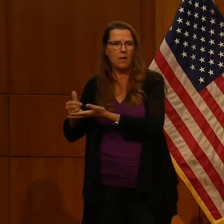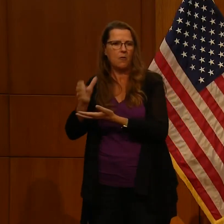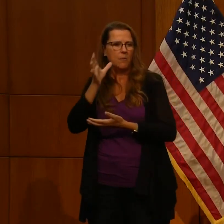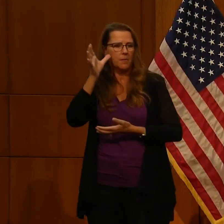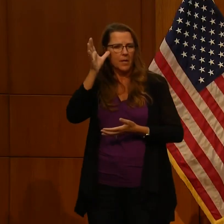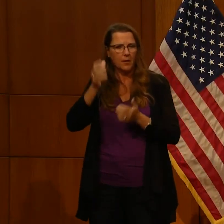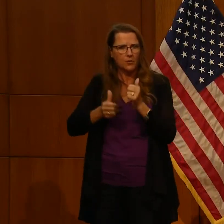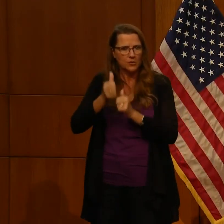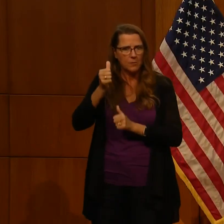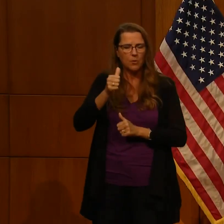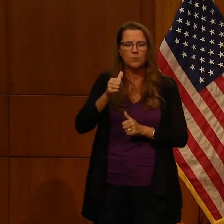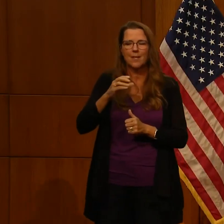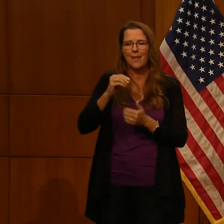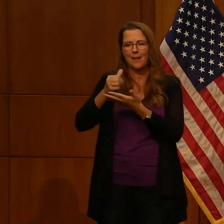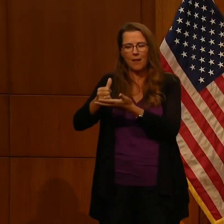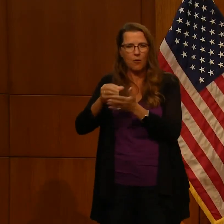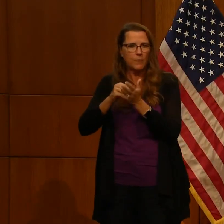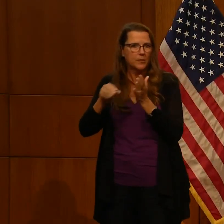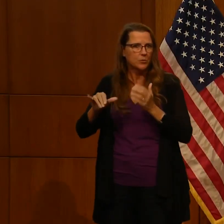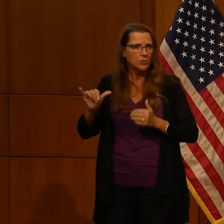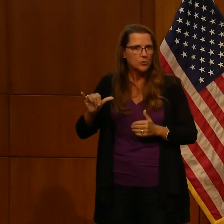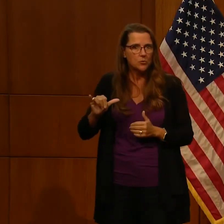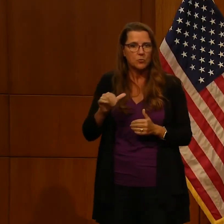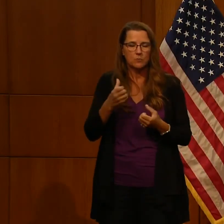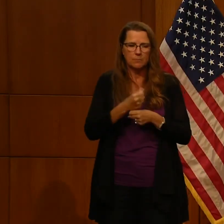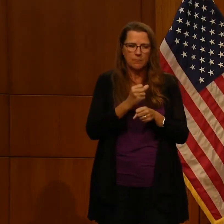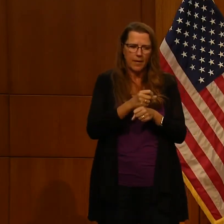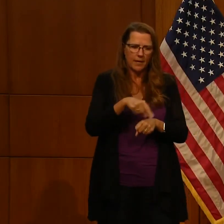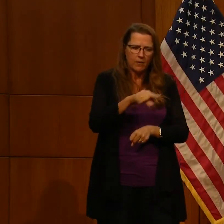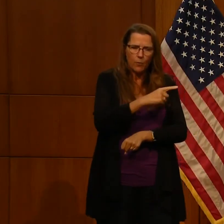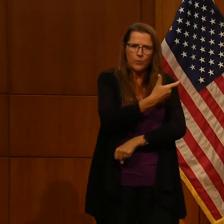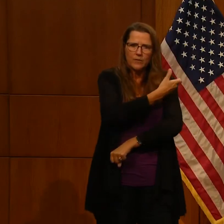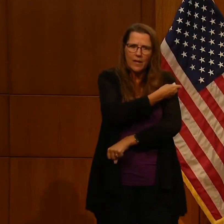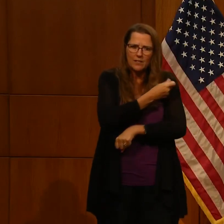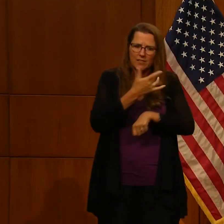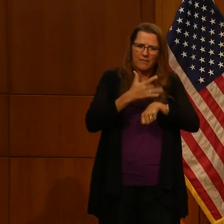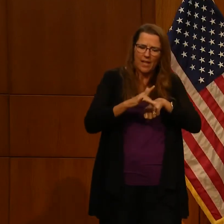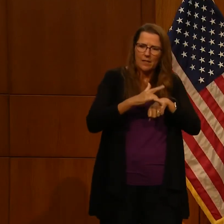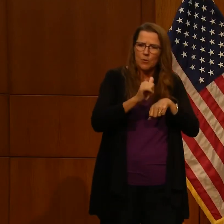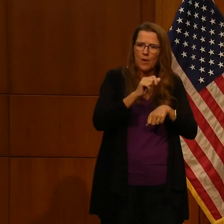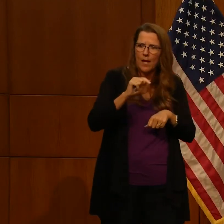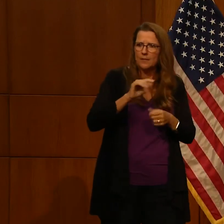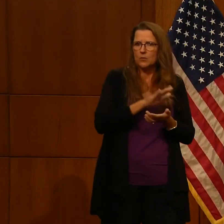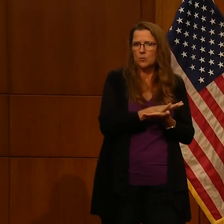WHAT OUR PARENTS WE BELIEVE WOULD BENEFIT FROM AND OUR STUDENTS AS WELL TO HAVE THE